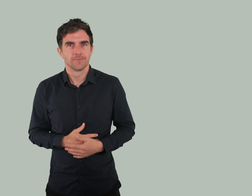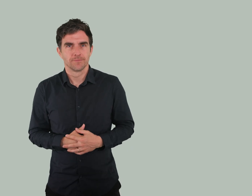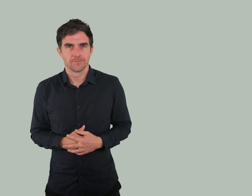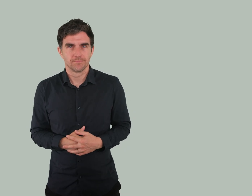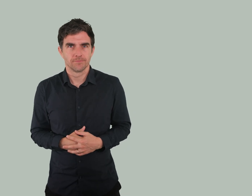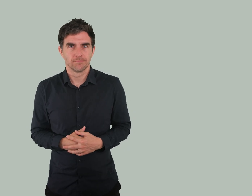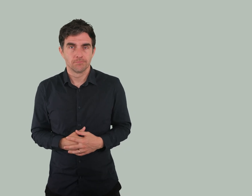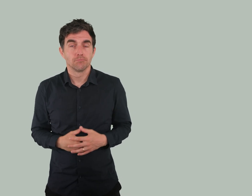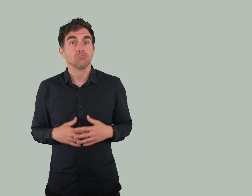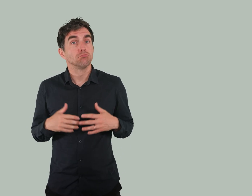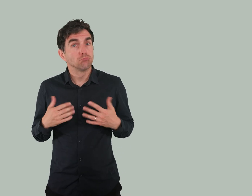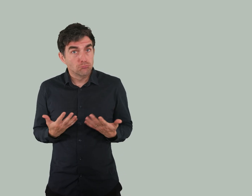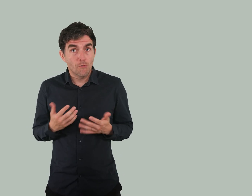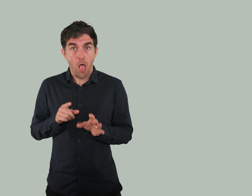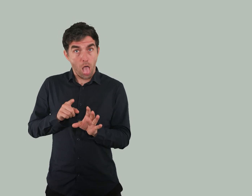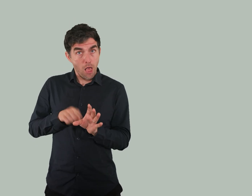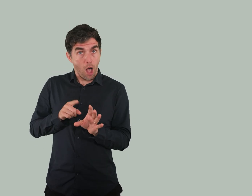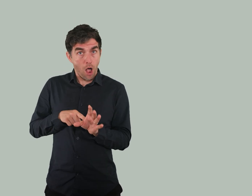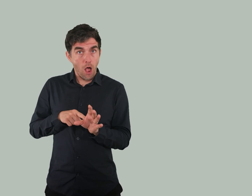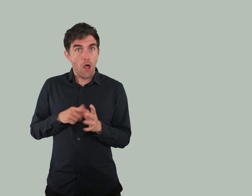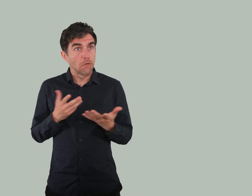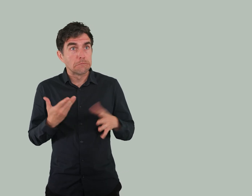279. But the relationship between migration